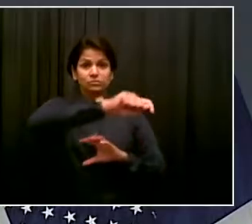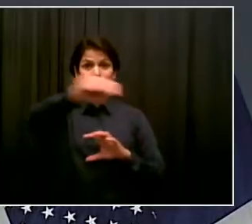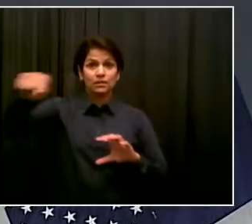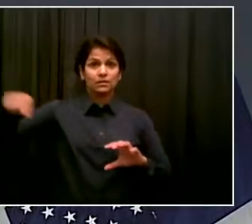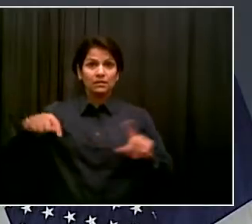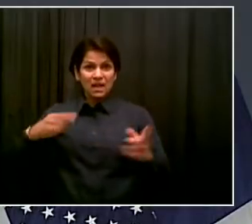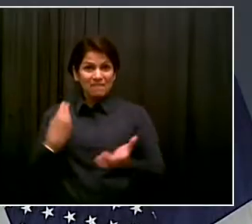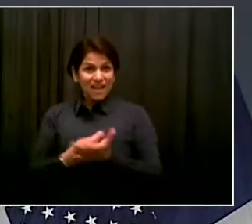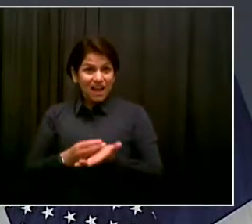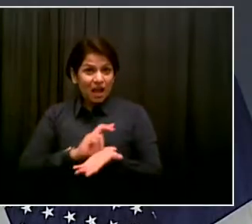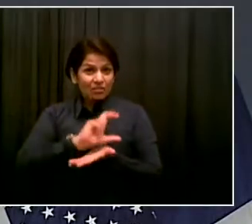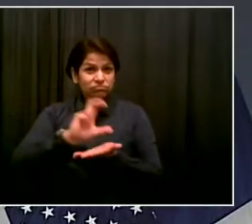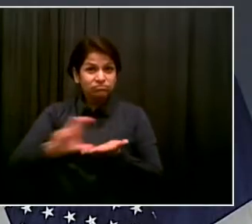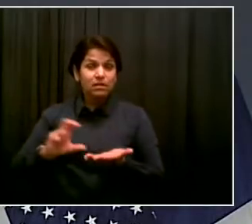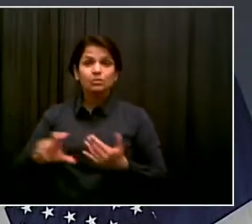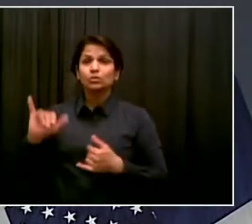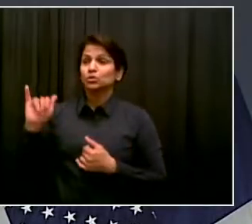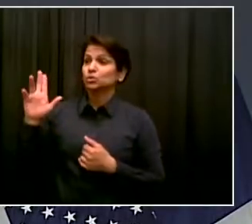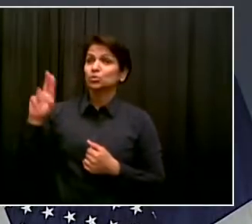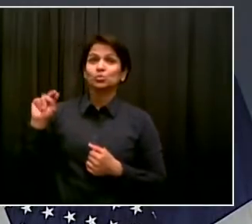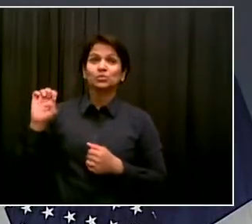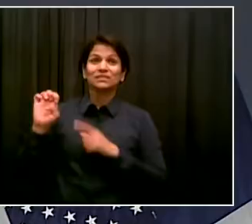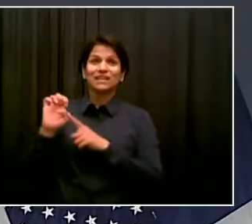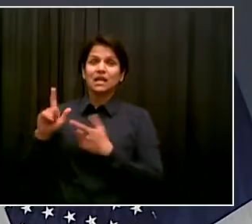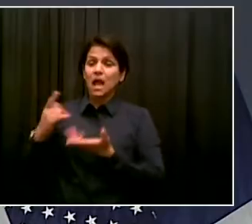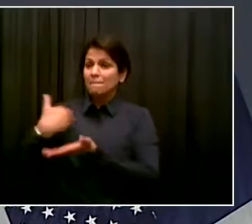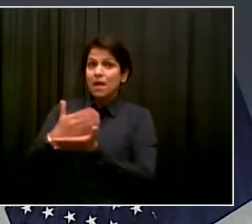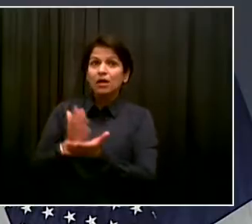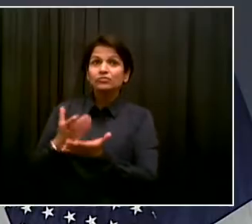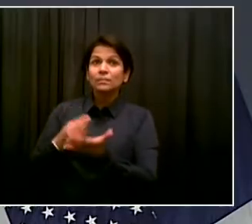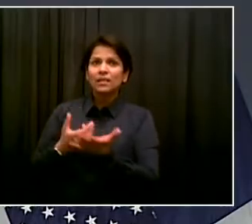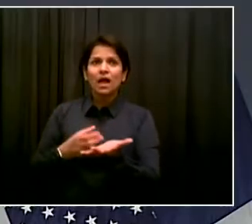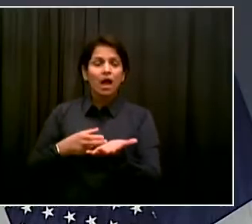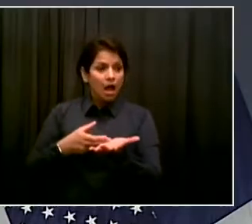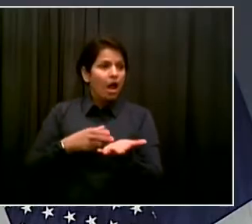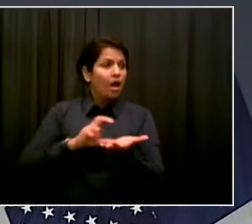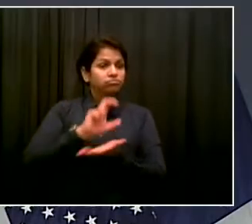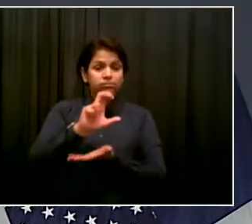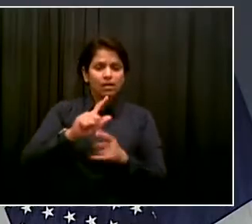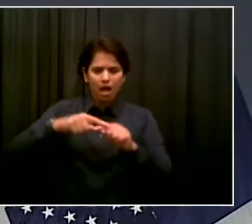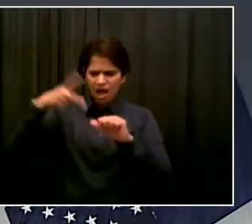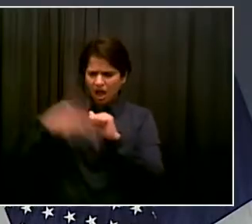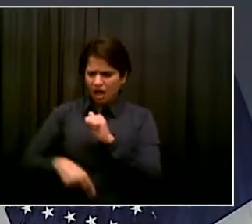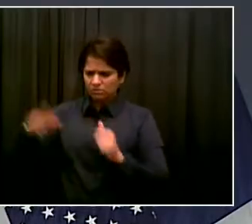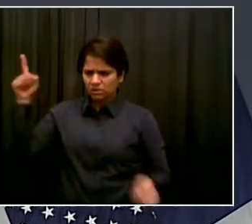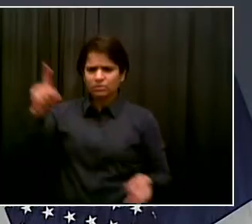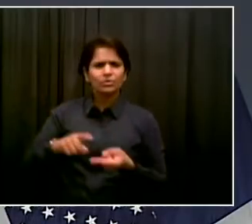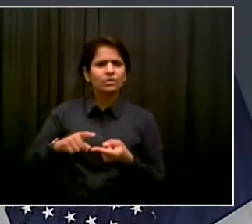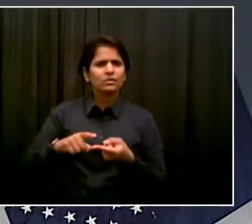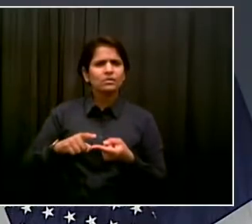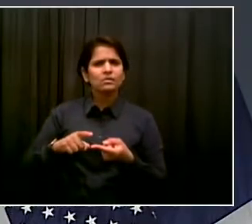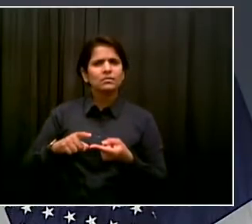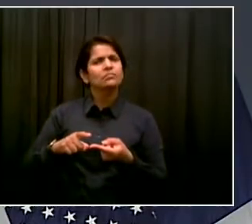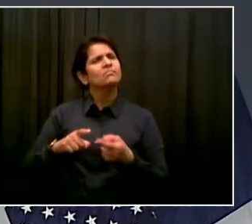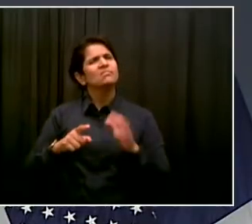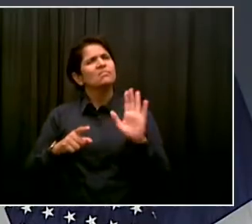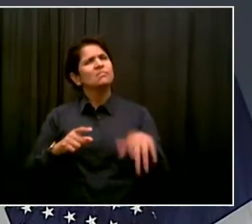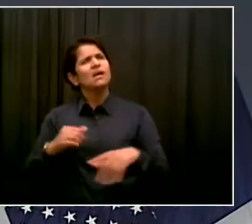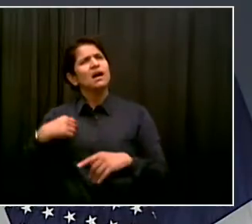TO THE RESTORATION OF FUNDING FOR ONE 16 PRECINCT , I KNOW WHEN IT WAS CUT FROM THE MOST RECENT